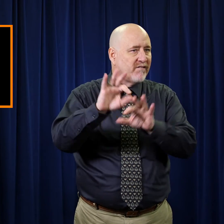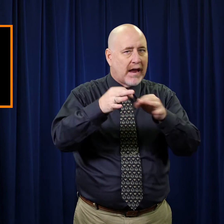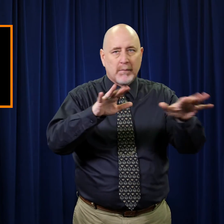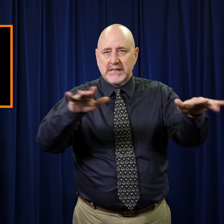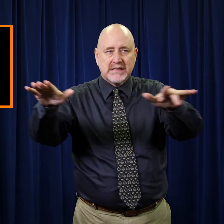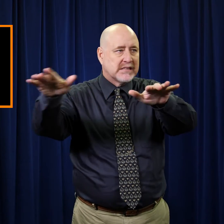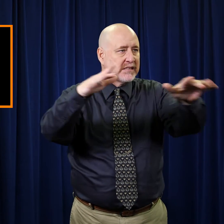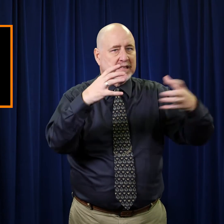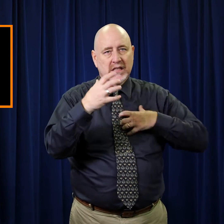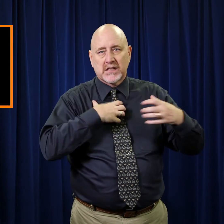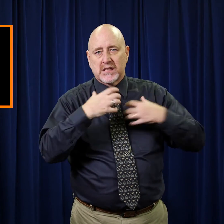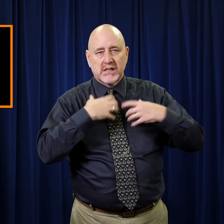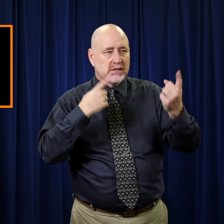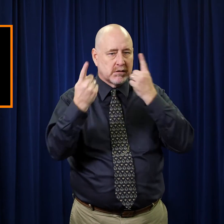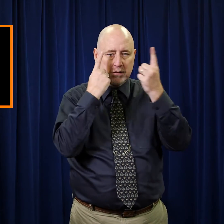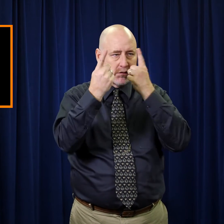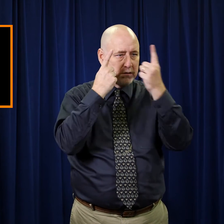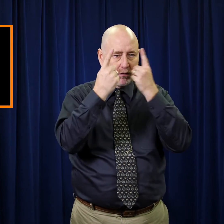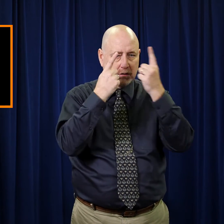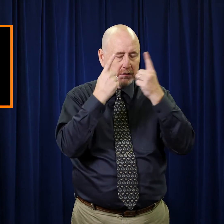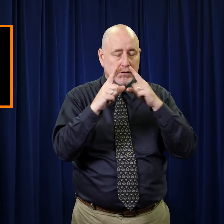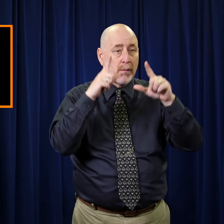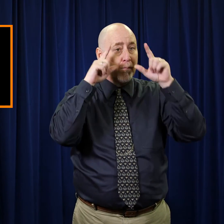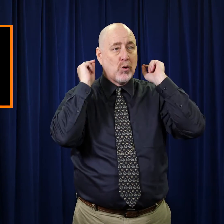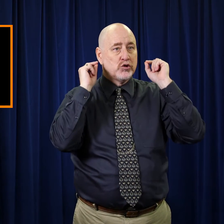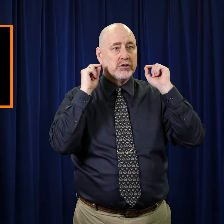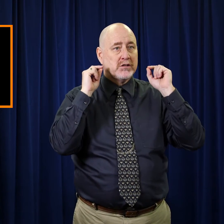weeping throughout their families, everyone at the door of his tent. And he